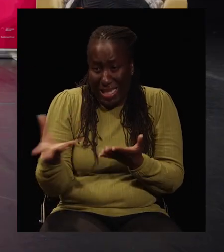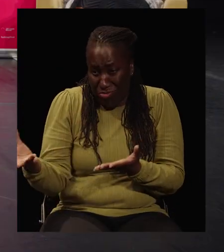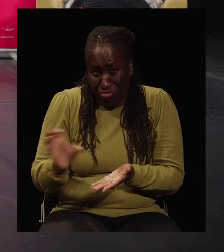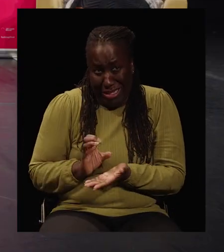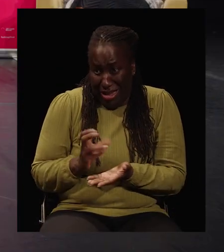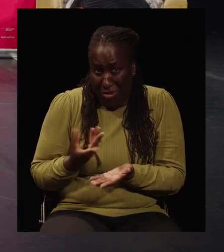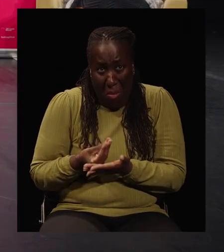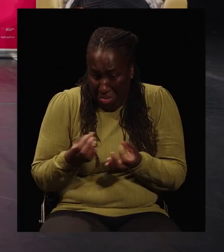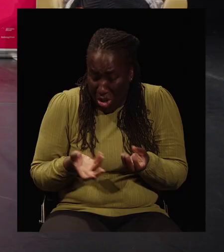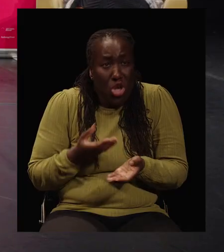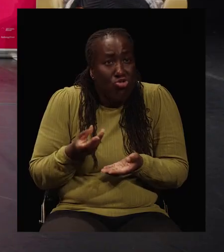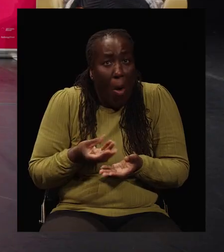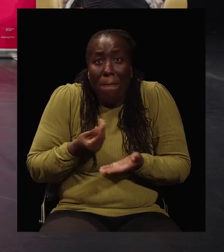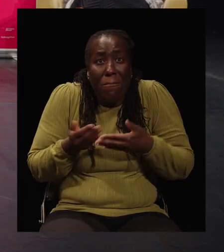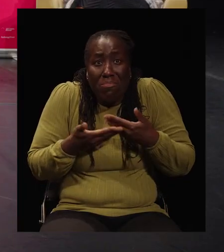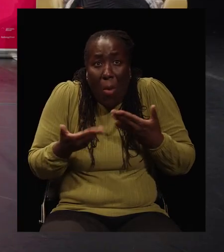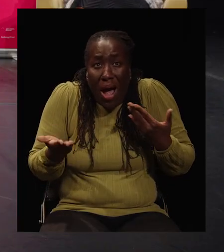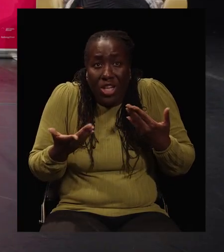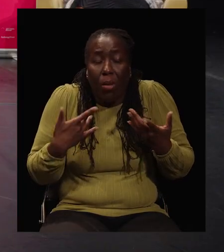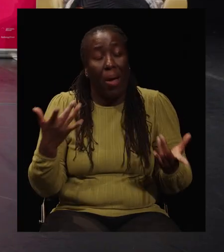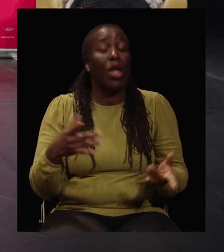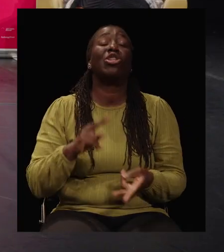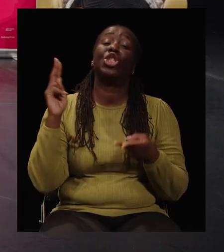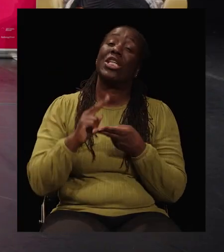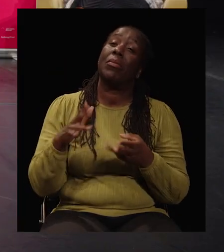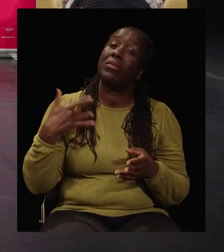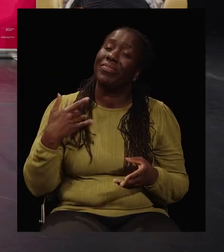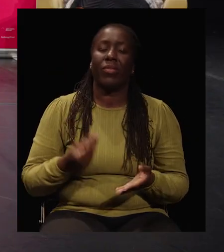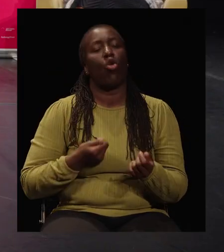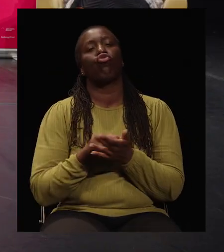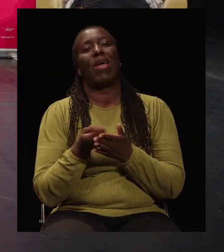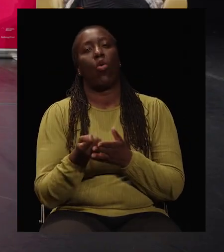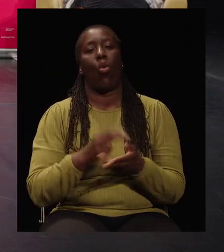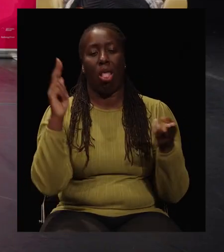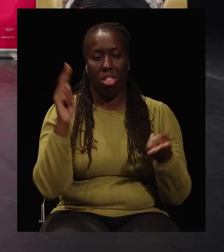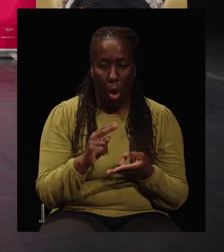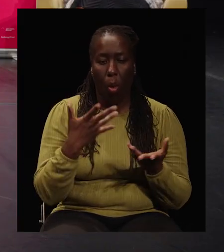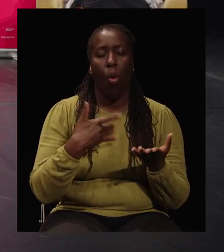but it was cheaper to survive. You know, rents were lower, food was cheaper,